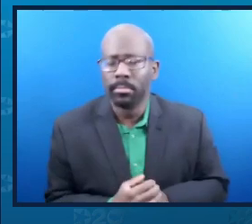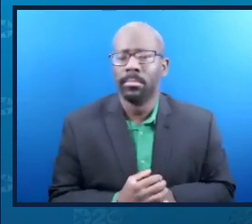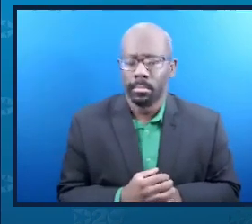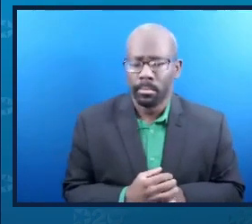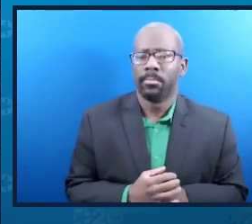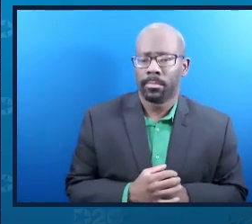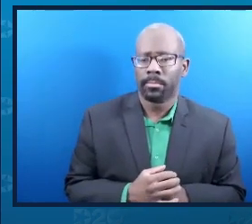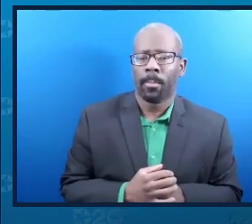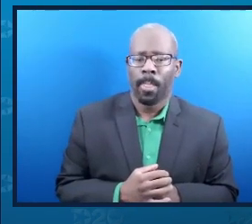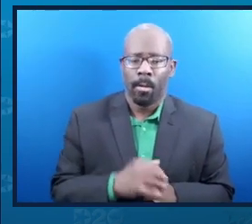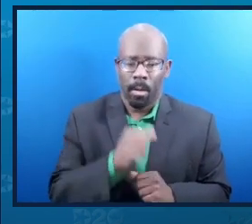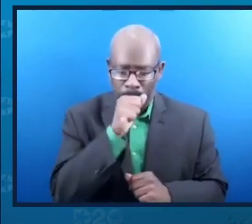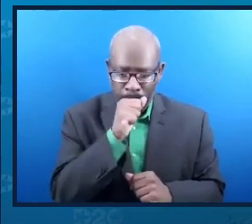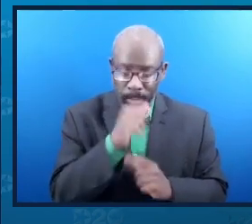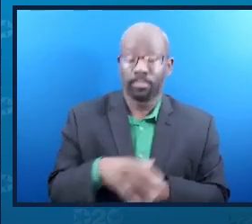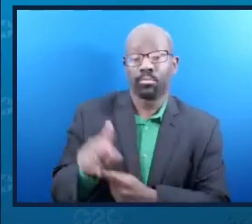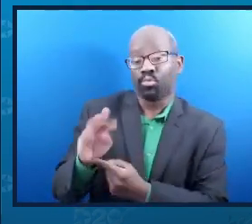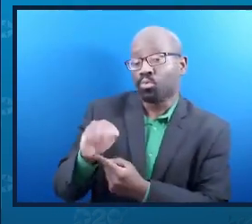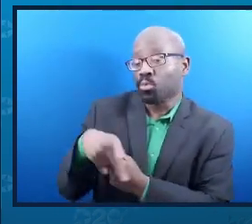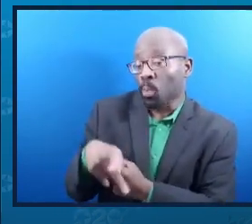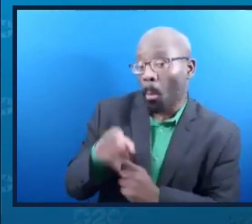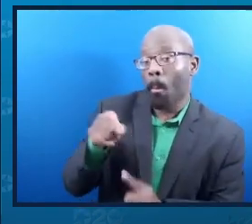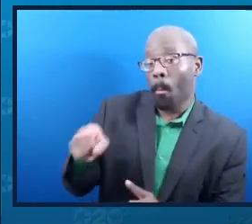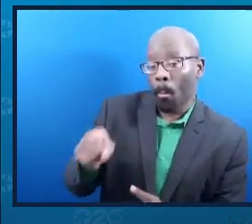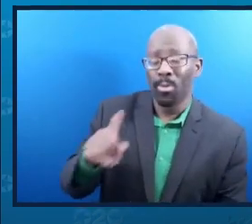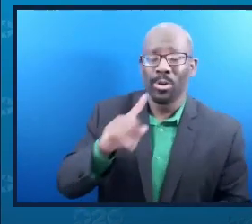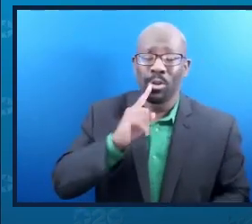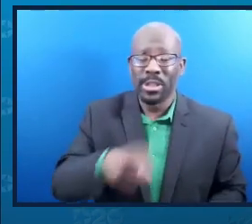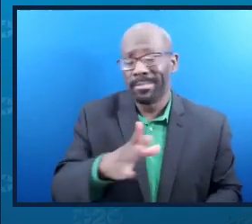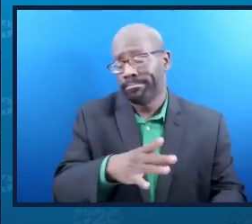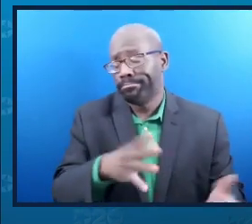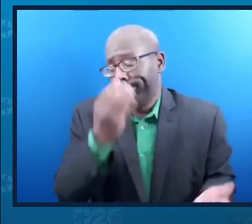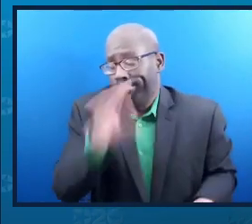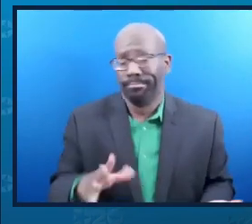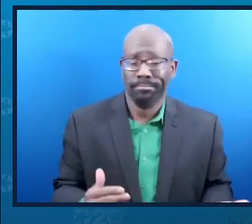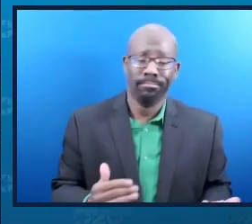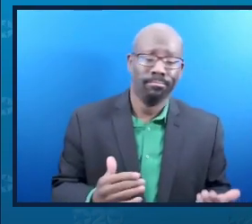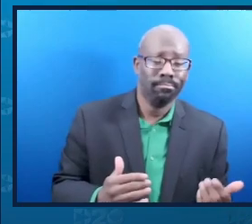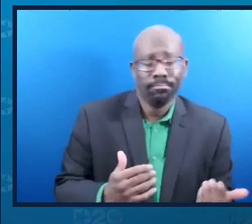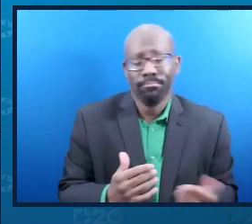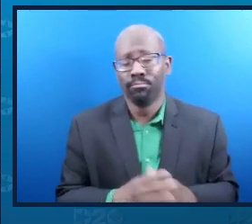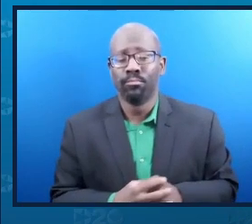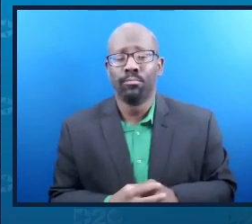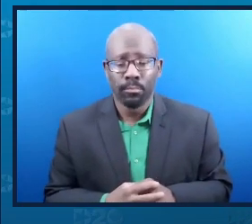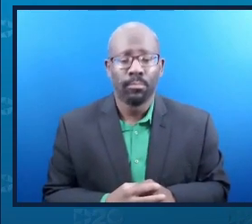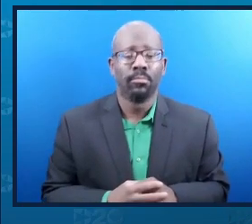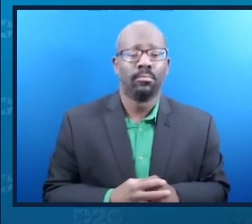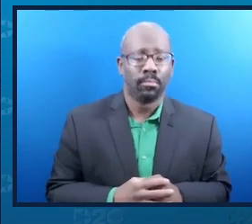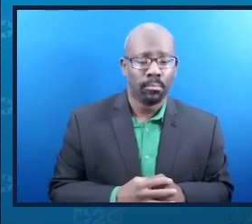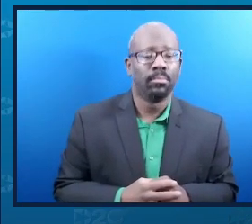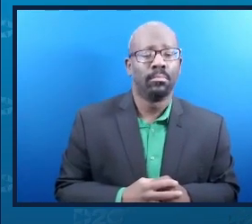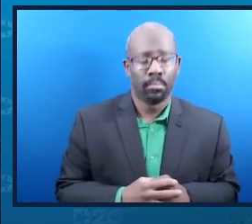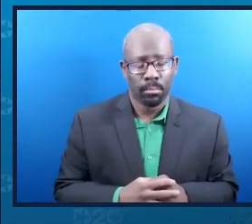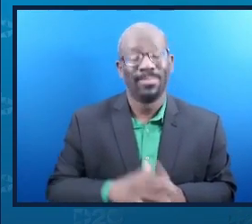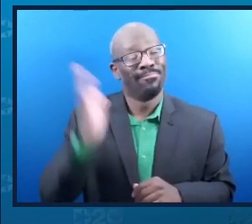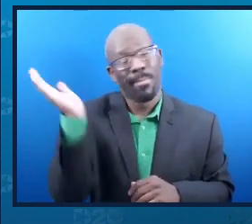THE TRUMP ADMINISTRATION HAS GONE ALL OUT, NOT JUST IN THE CLIMATE ISSUES AND LAWS BUT TO